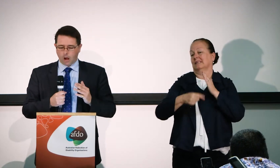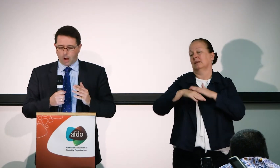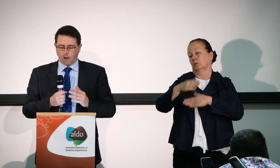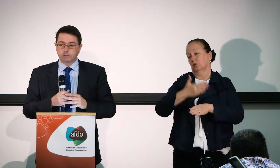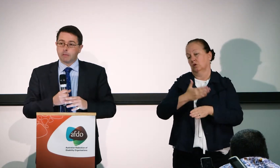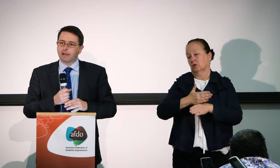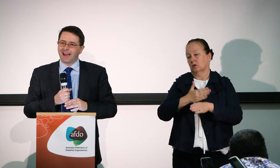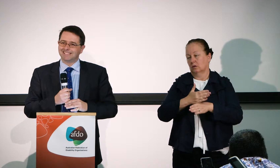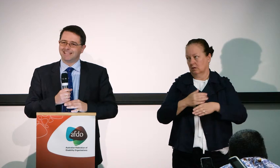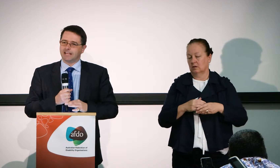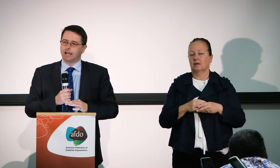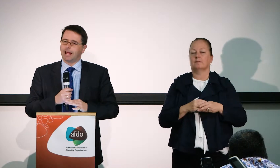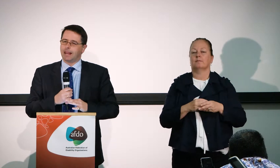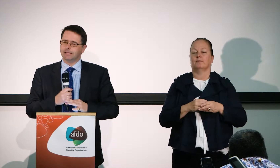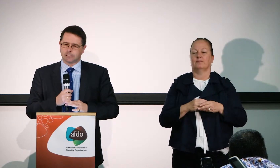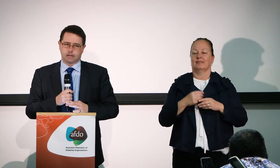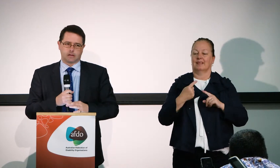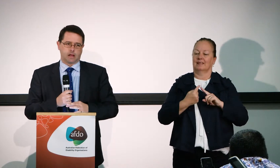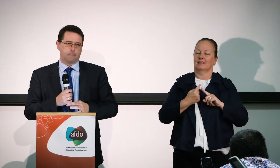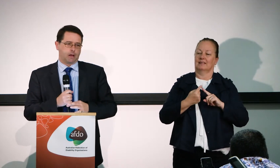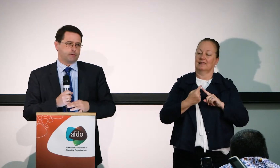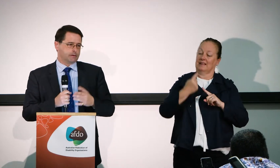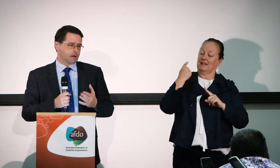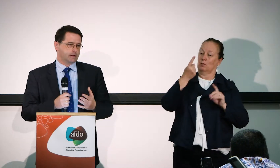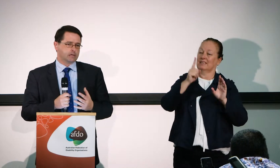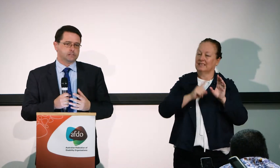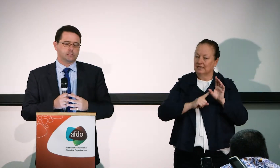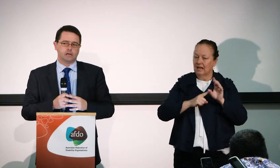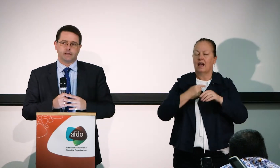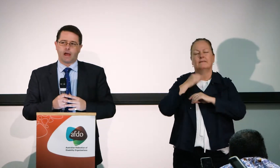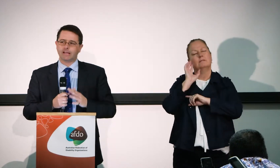I've spent the last year listening about the NDIS.